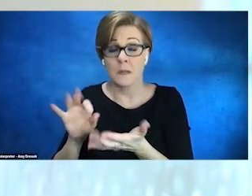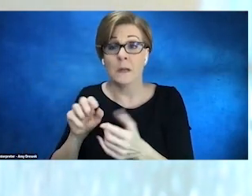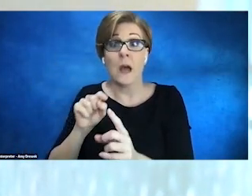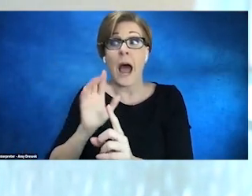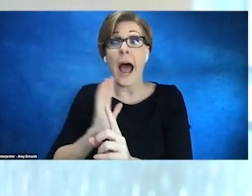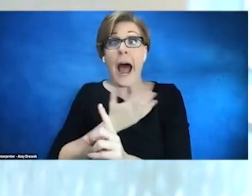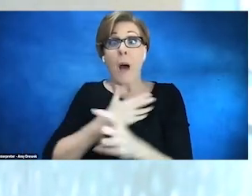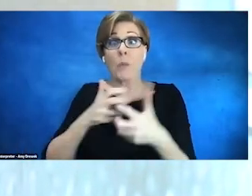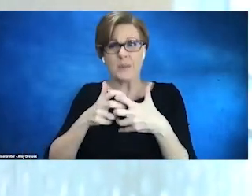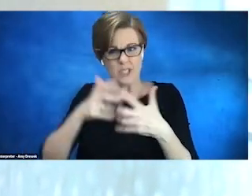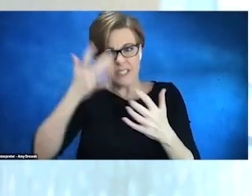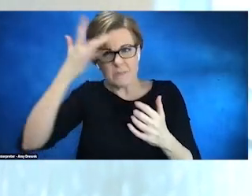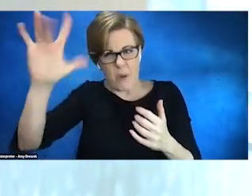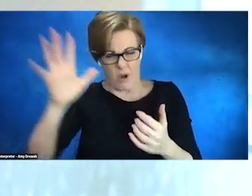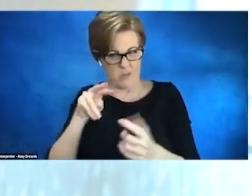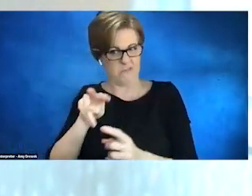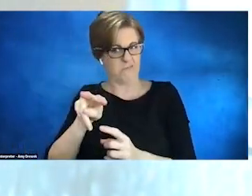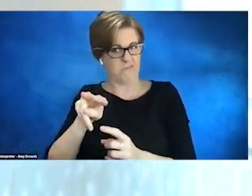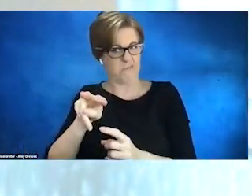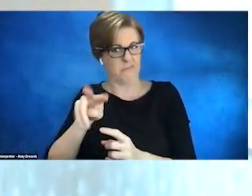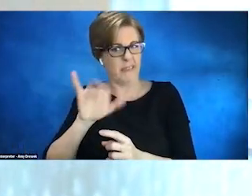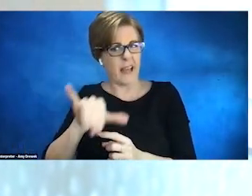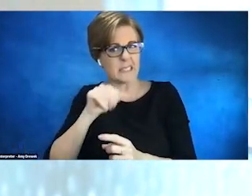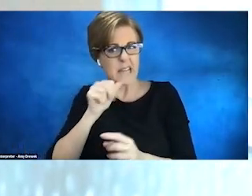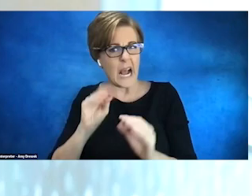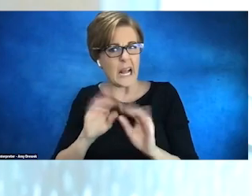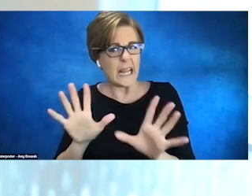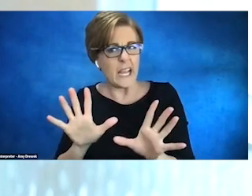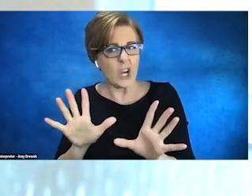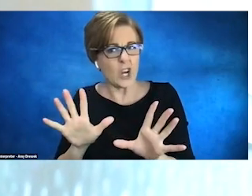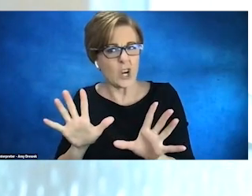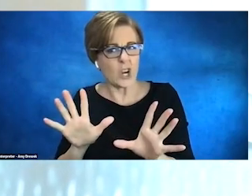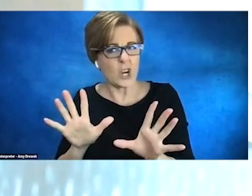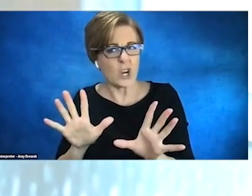equipment is incredibly smart so it's going to recognize that that's an ambiguous mark and it's